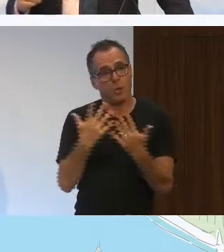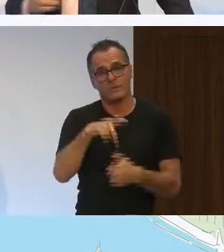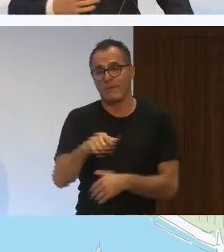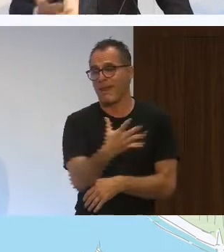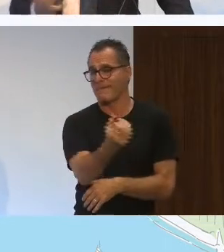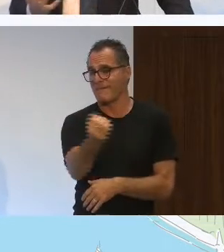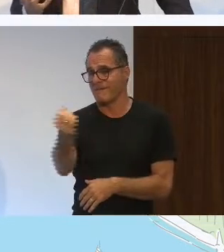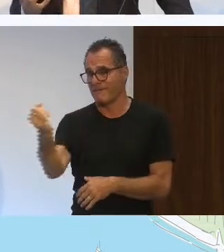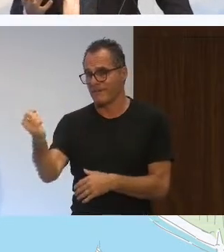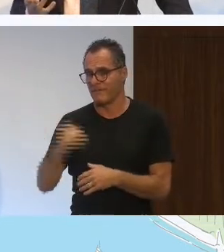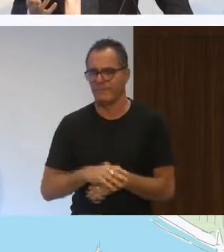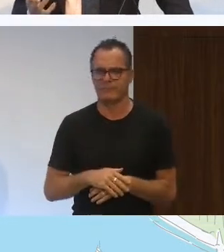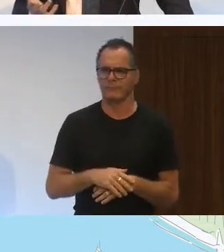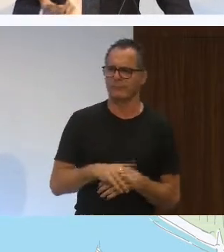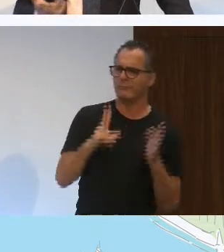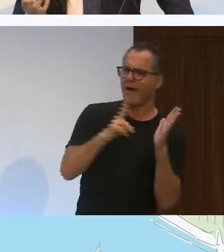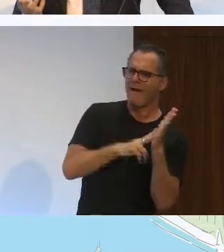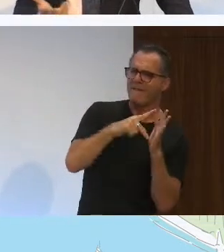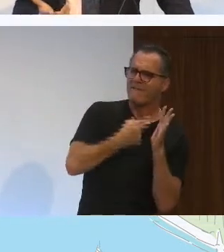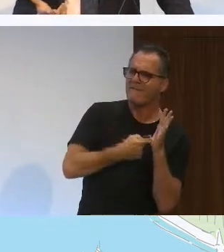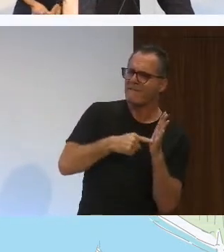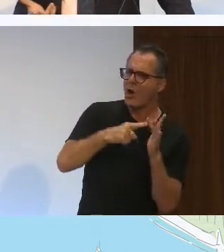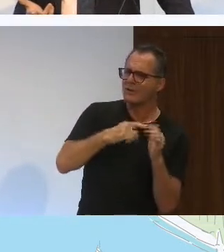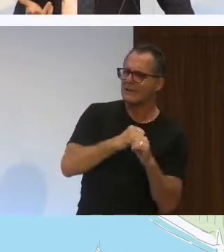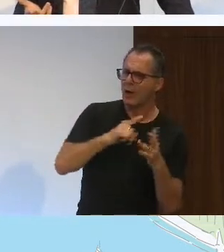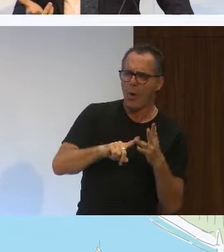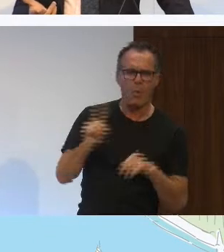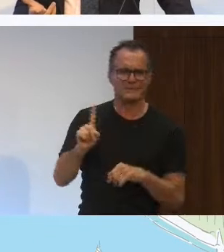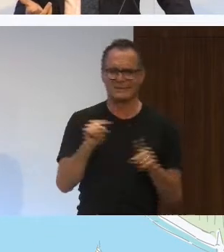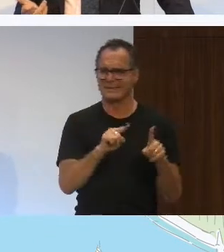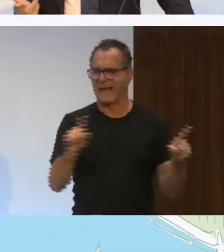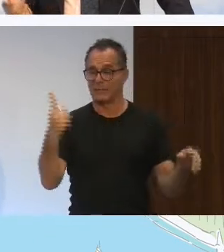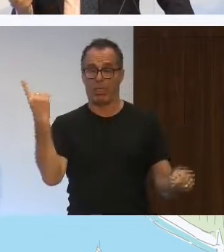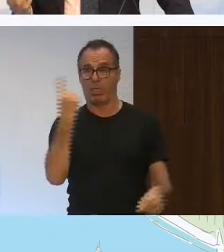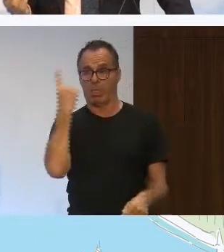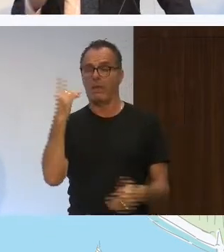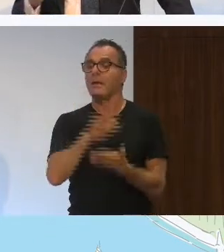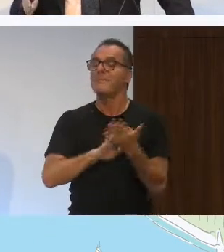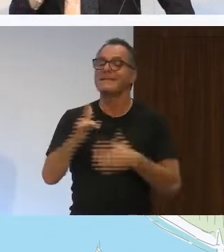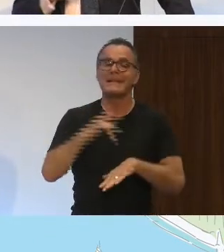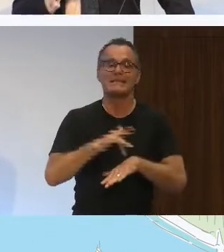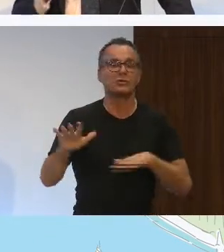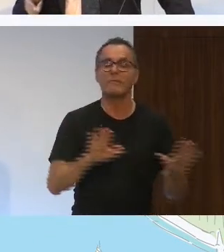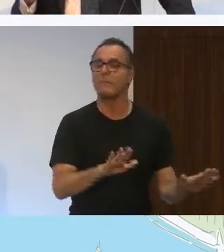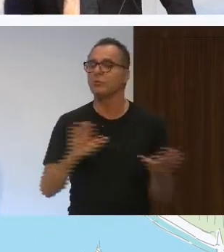So what is Vertigo? So vertigo is essentially a sensation of motion, we distinguish as physicians, we might ask question